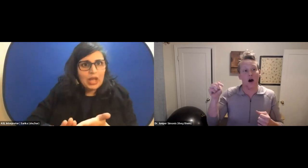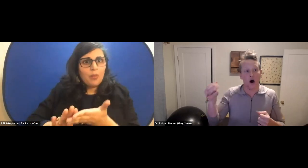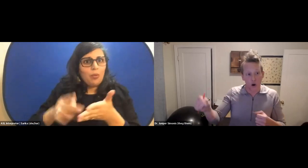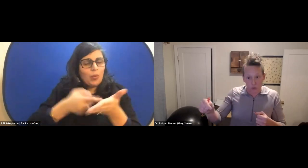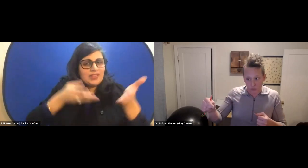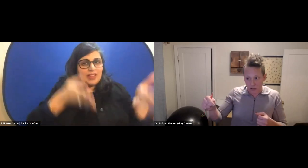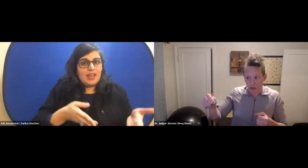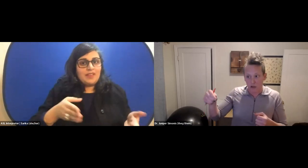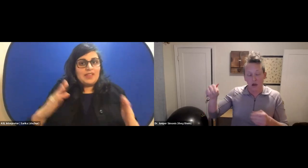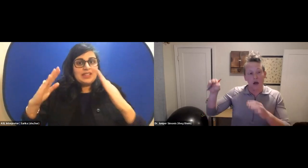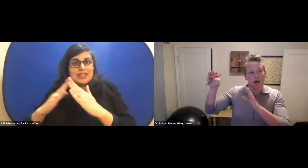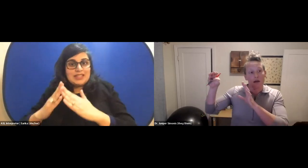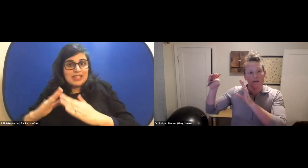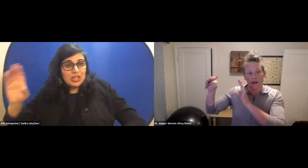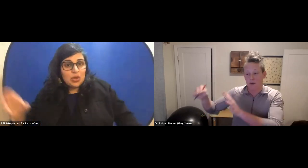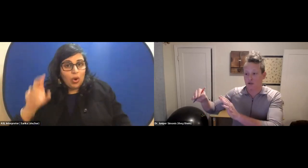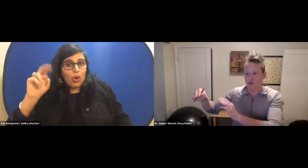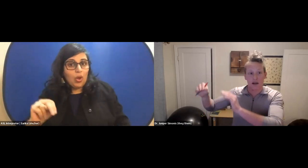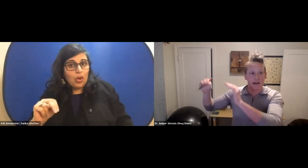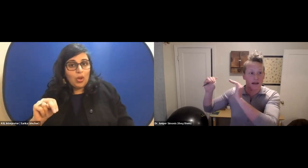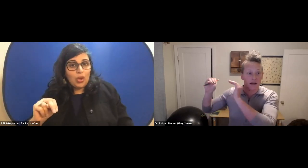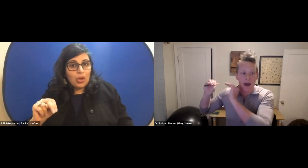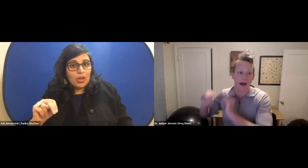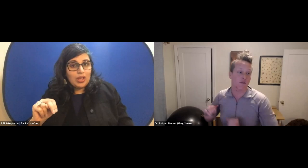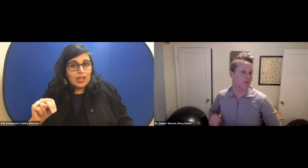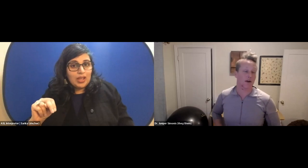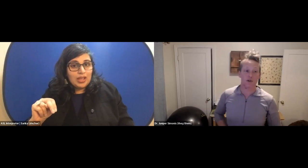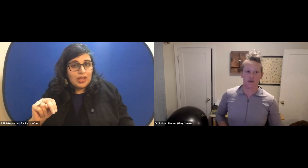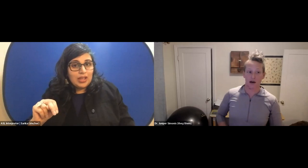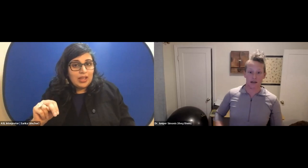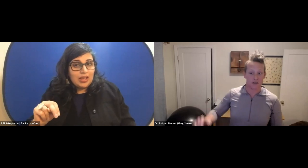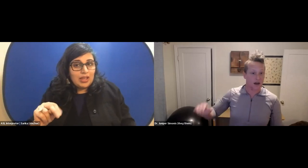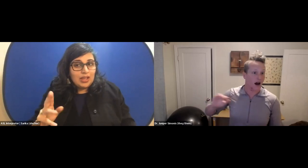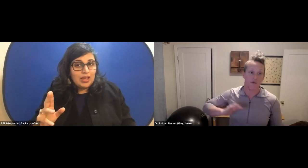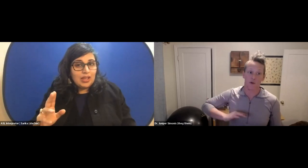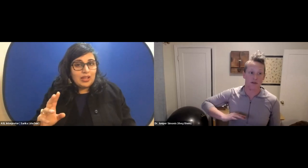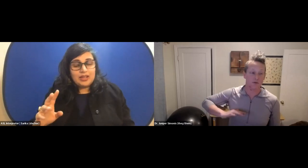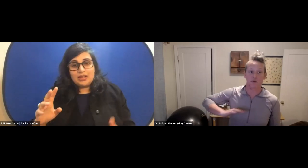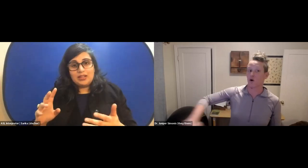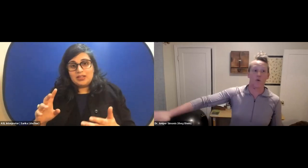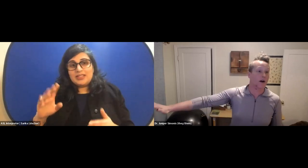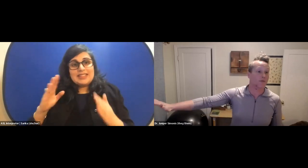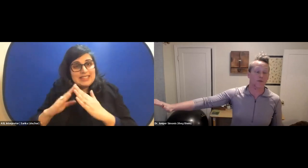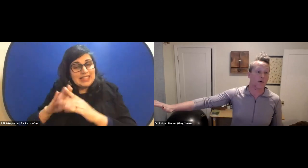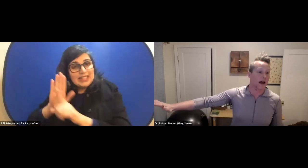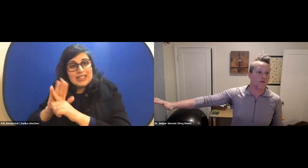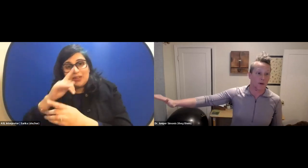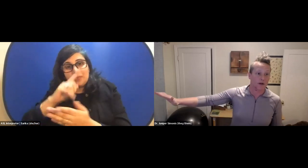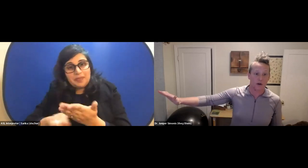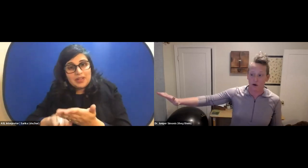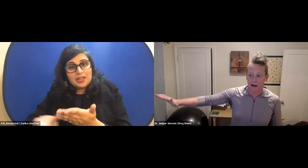leave waste behind. The officers and agencies don't clean this stuff